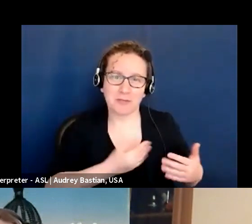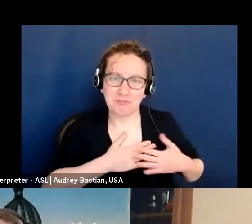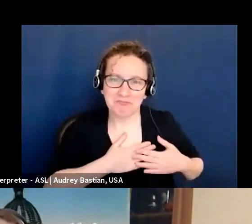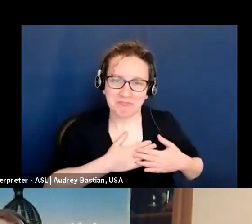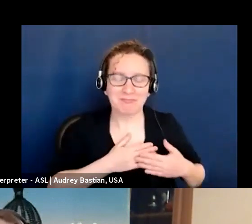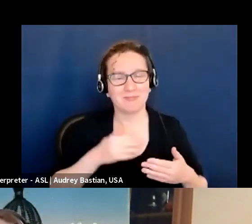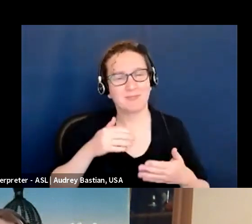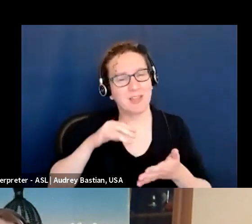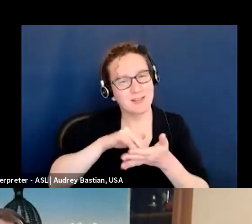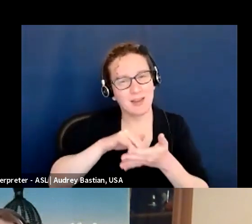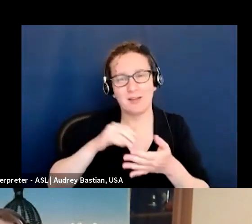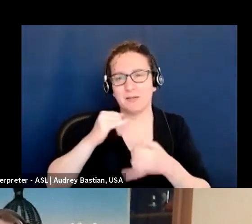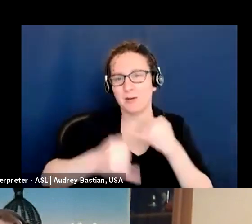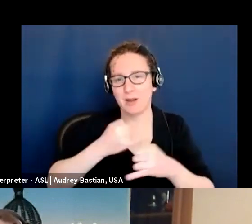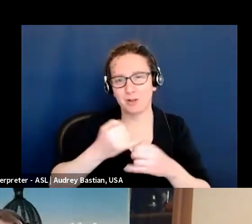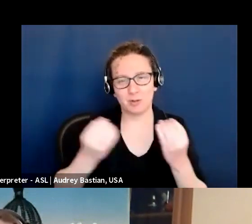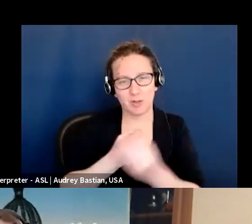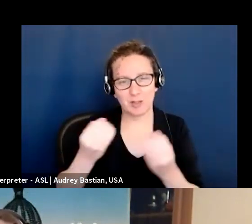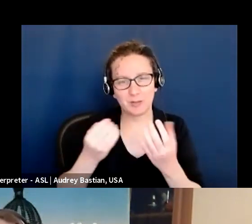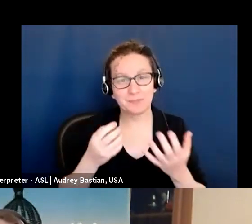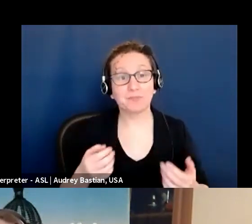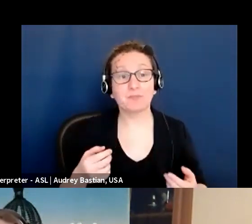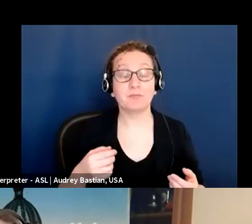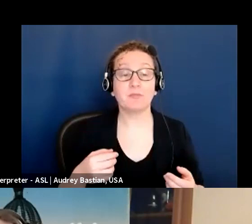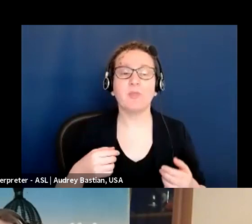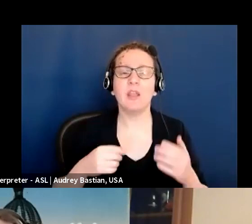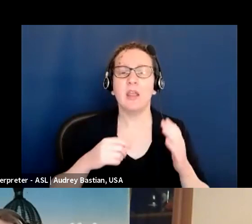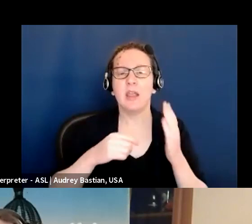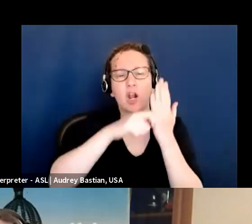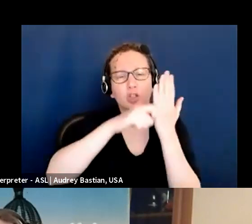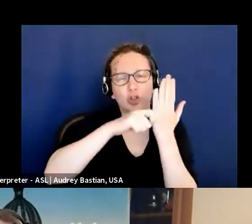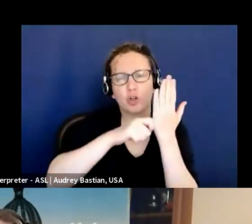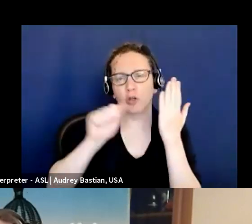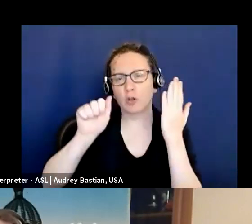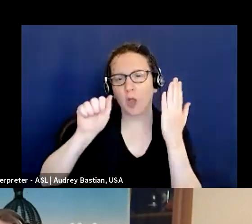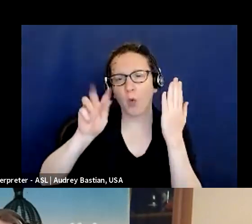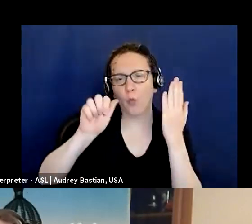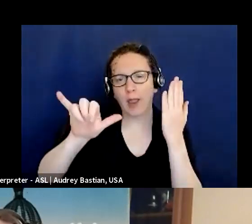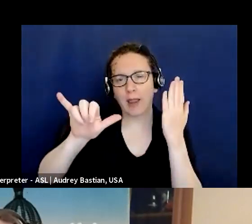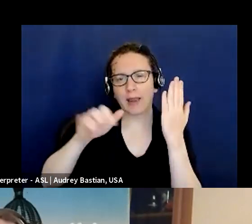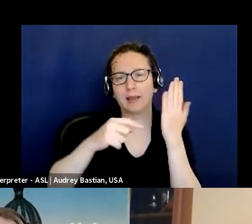That's great. We're actually putting out an edition of our AWAY Journal. And there's quite a range of ages in the stories that we're looking